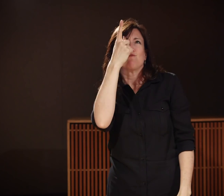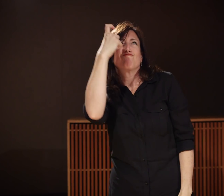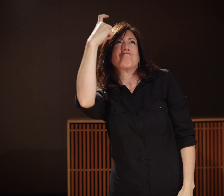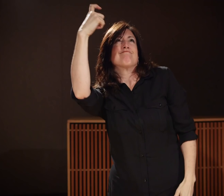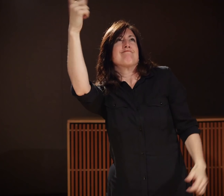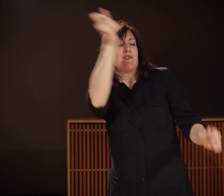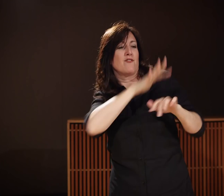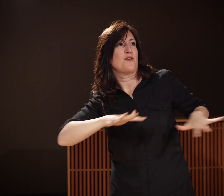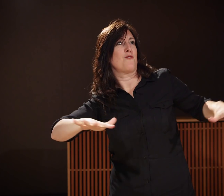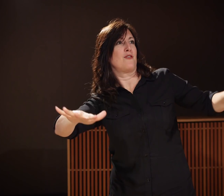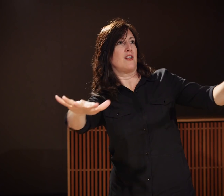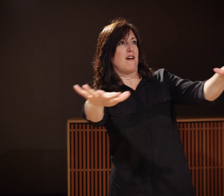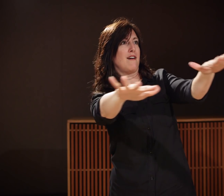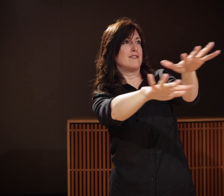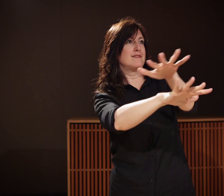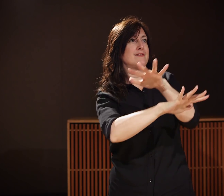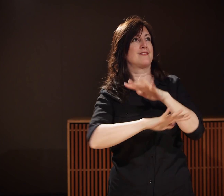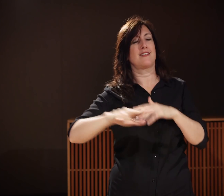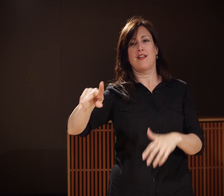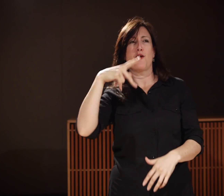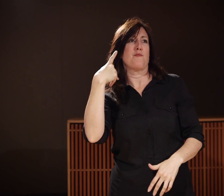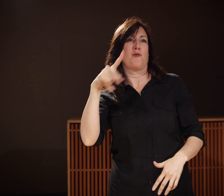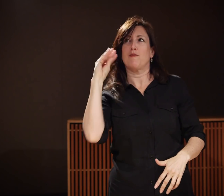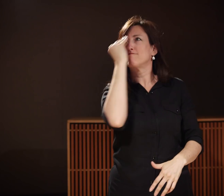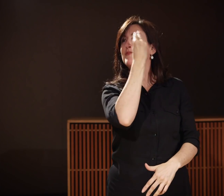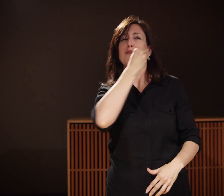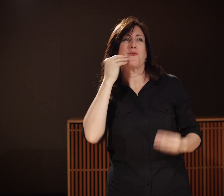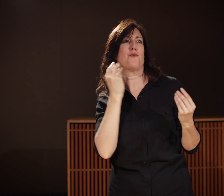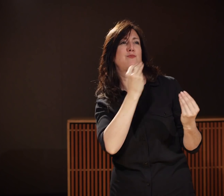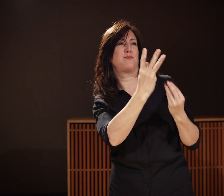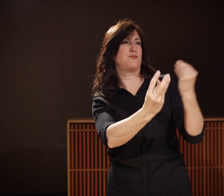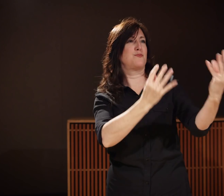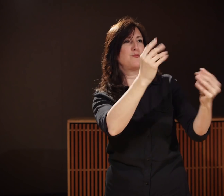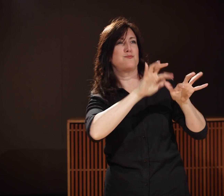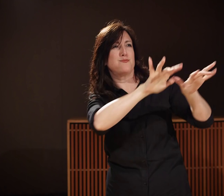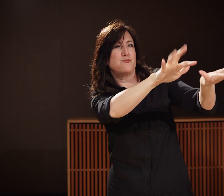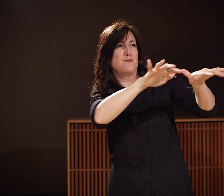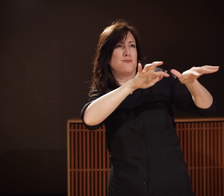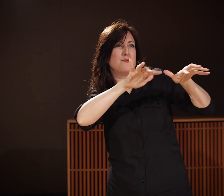Dream if you can a courtyard An ocean of violets in bloom